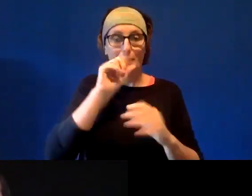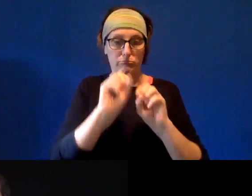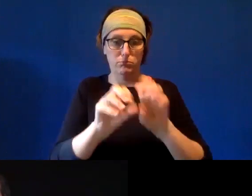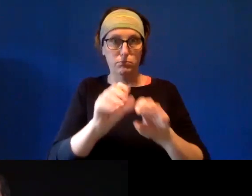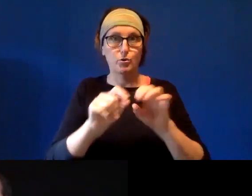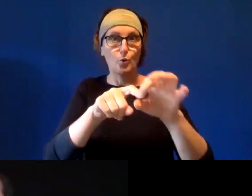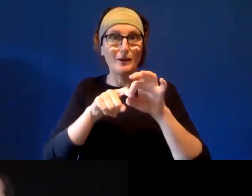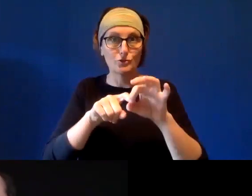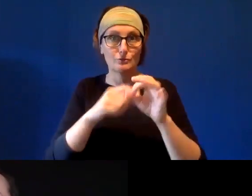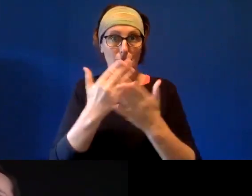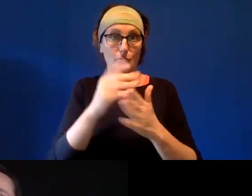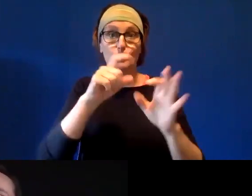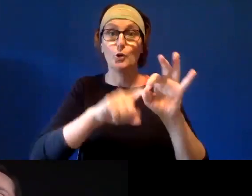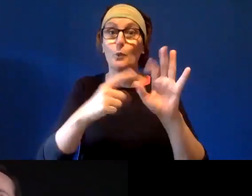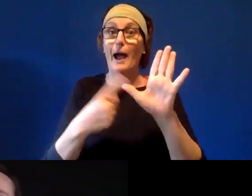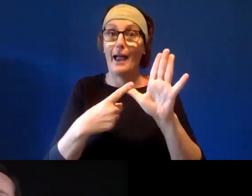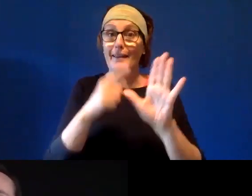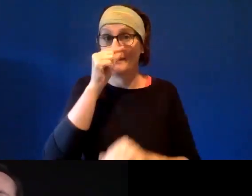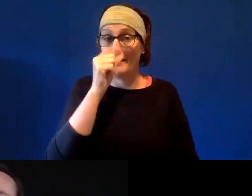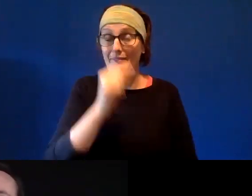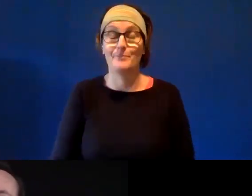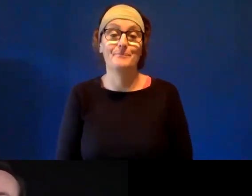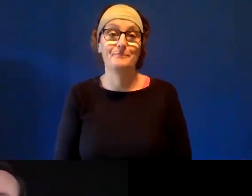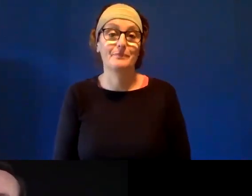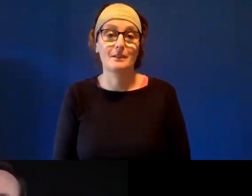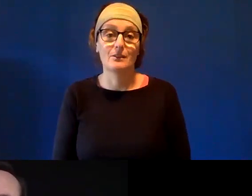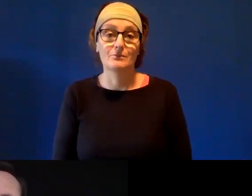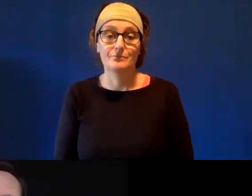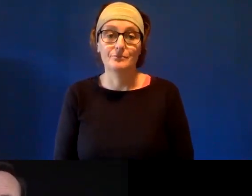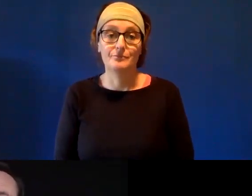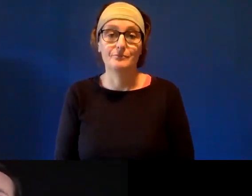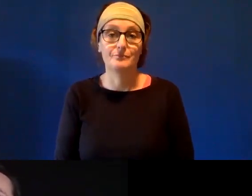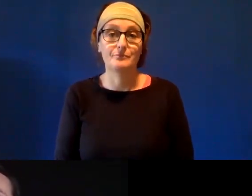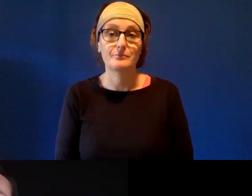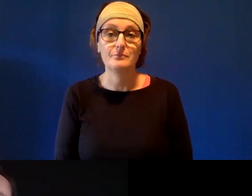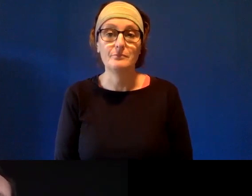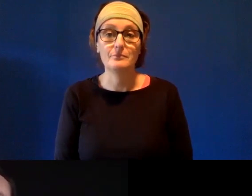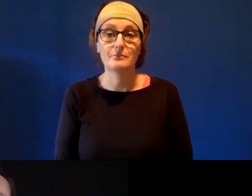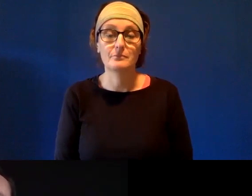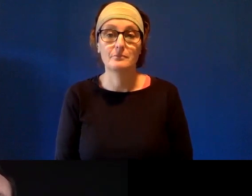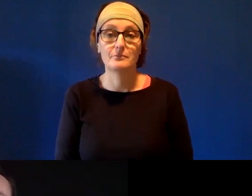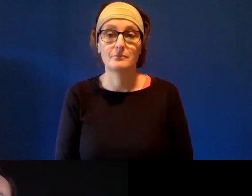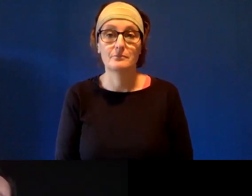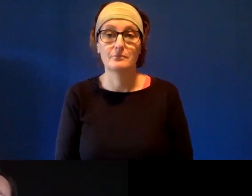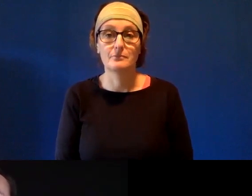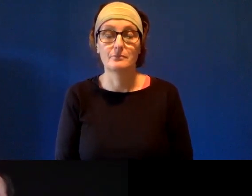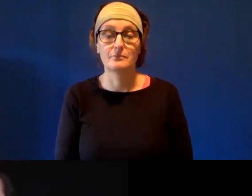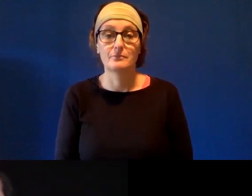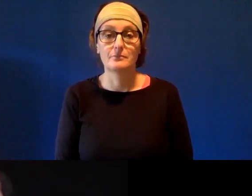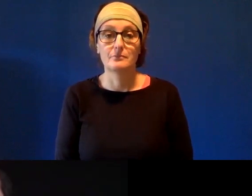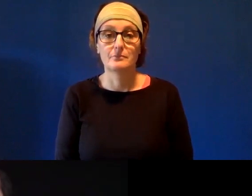into the Q&A section of the - of Zoom or sort of keep maybe making